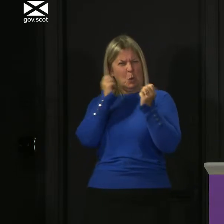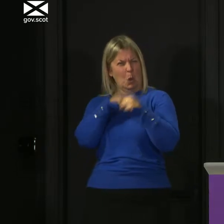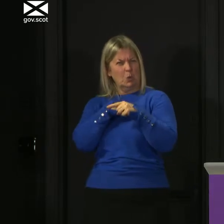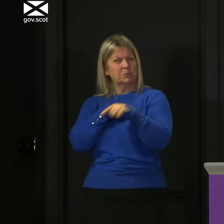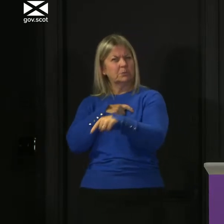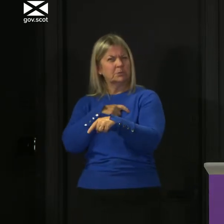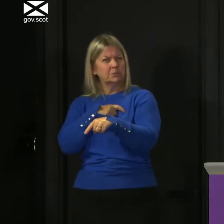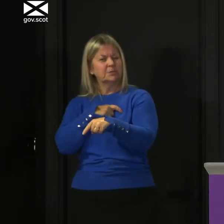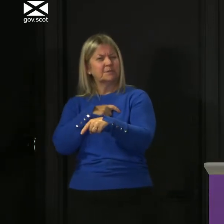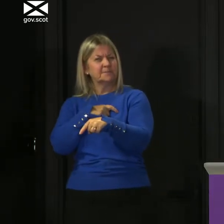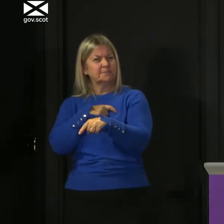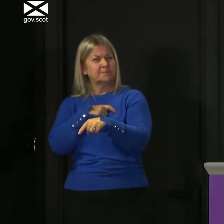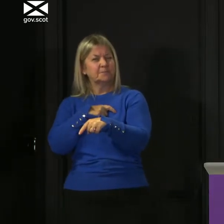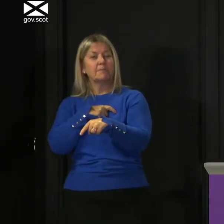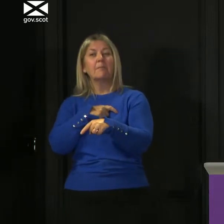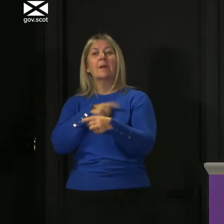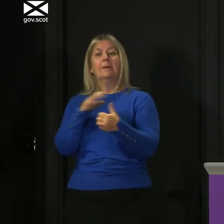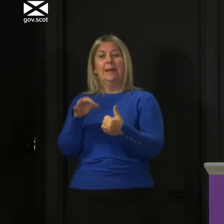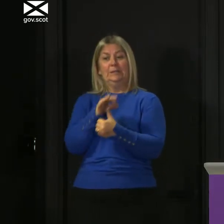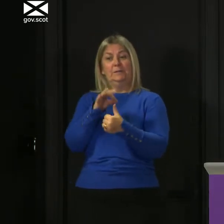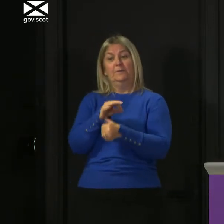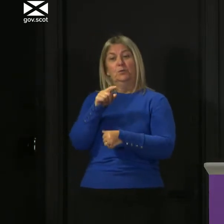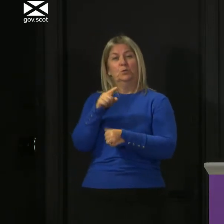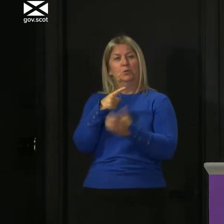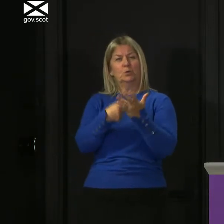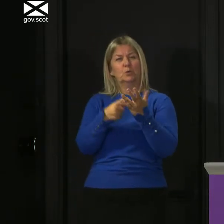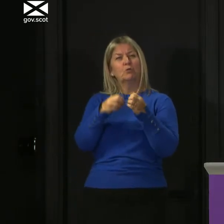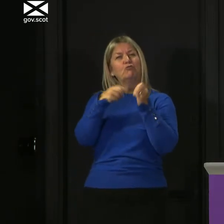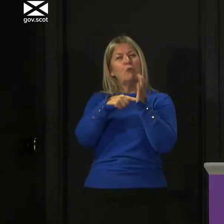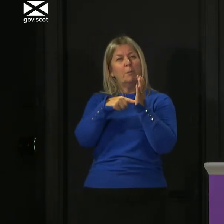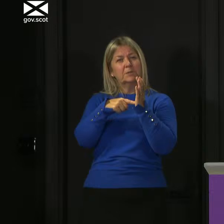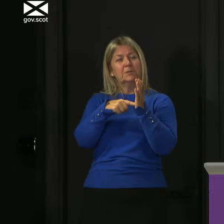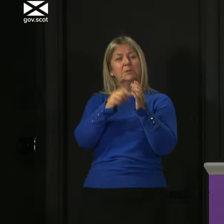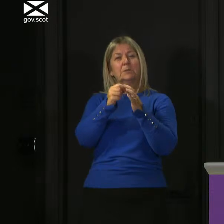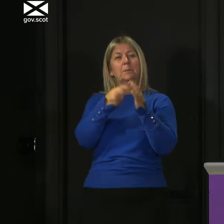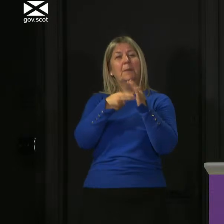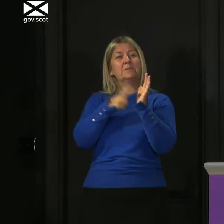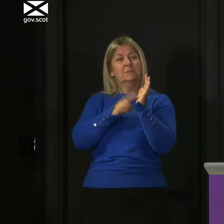the case. I did an interview on the Robert Peston show on Wednesday night where I was speculating